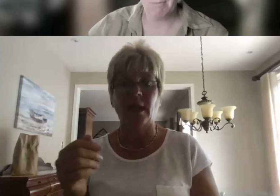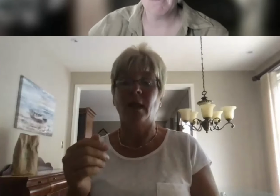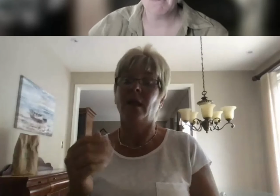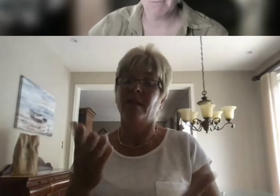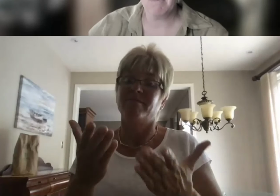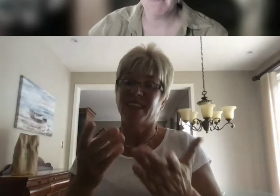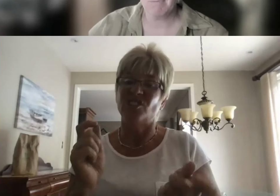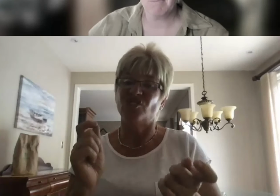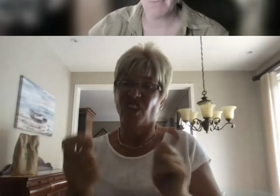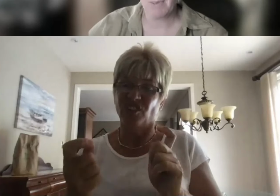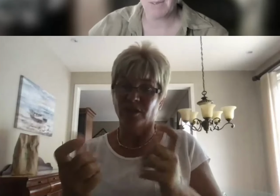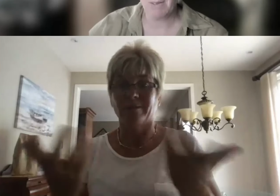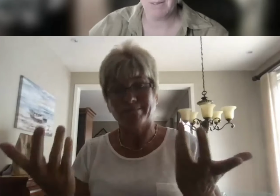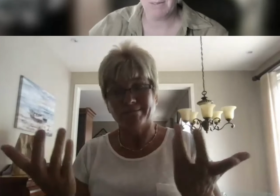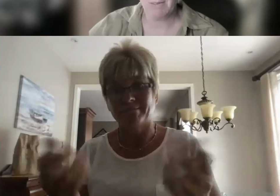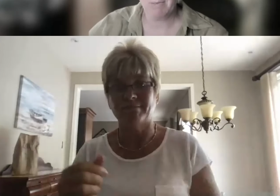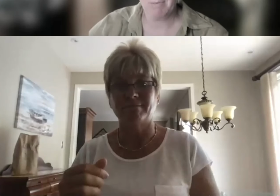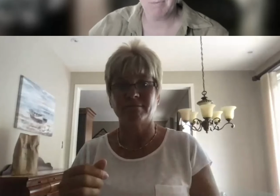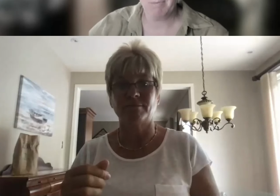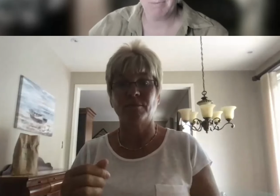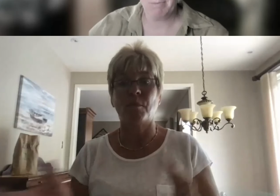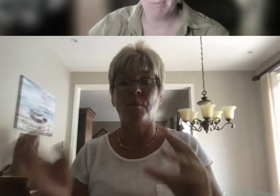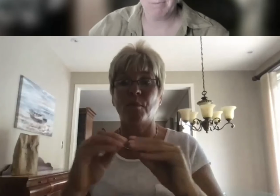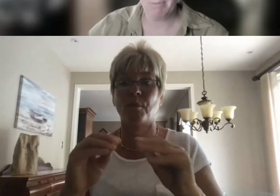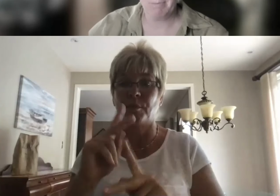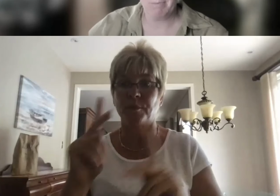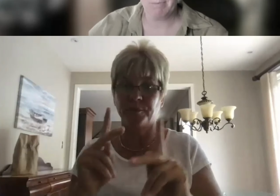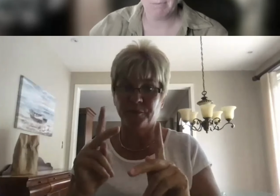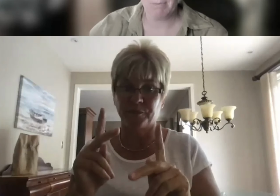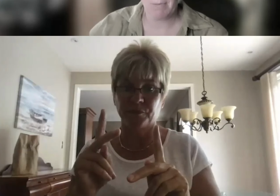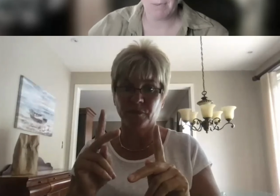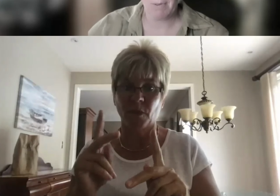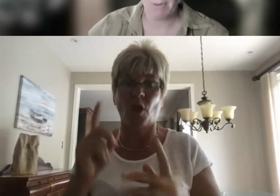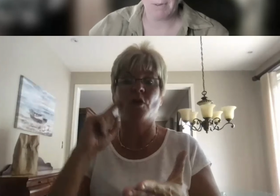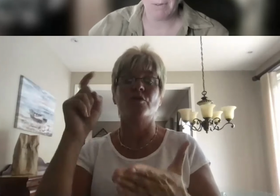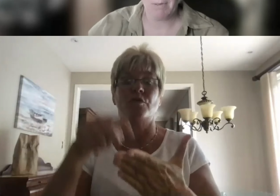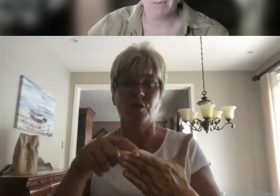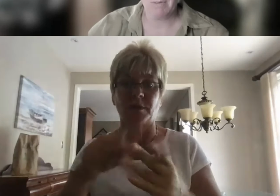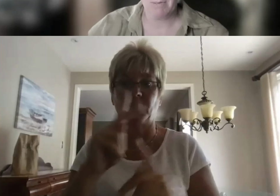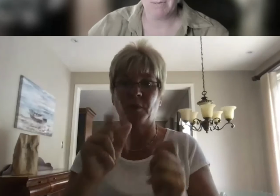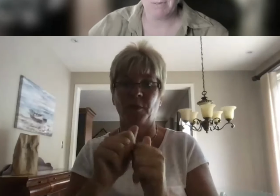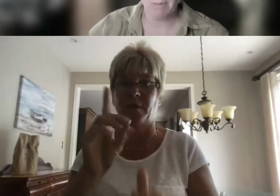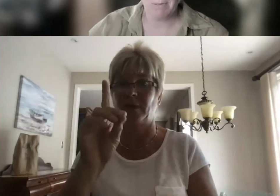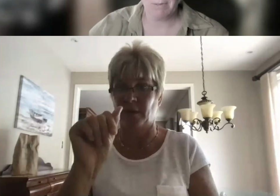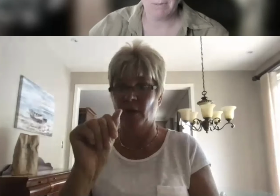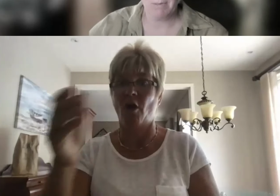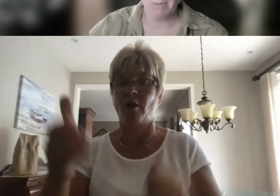and more people with disabilities are getting hired, and at the table,